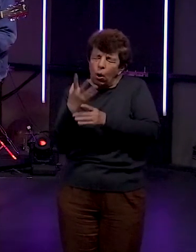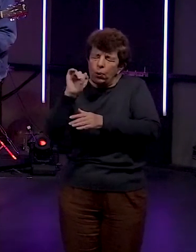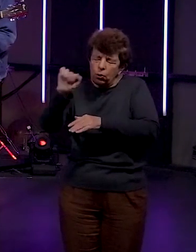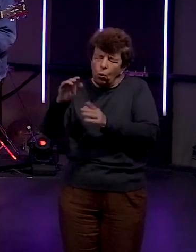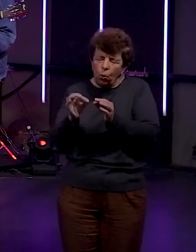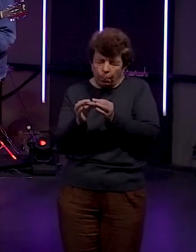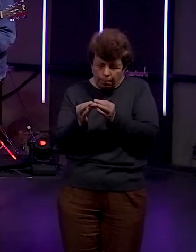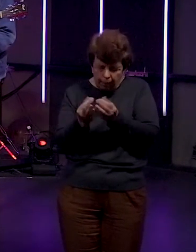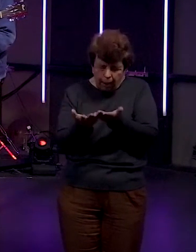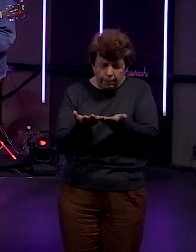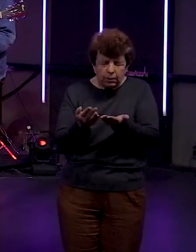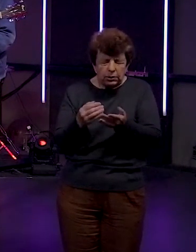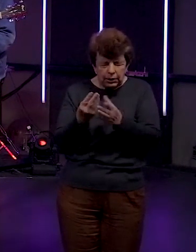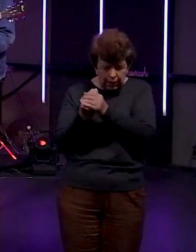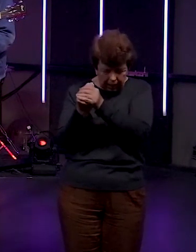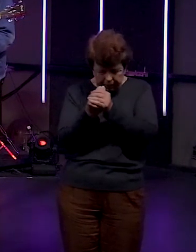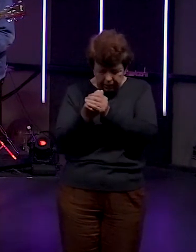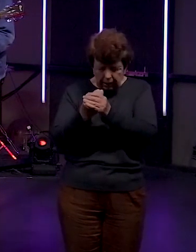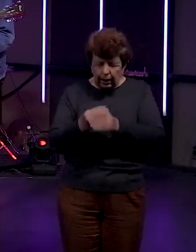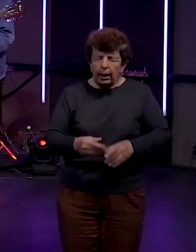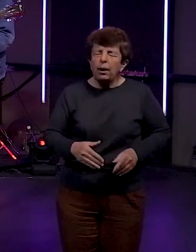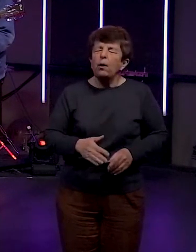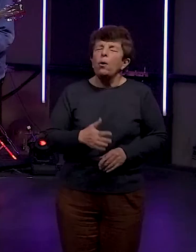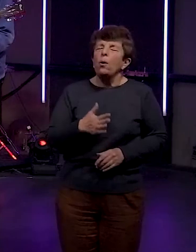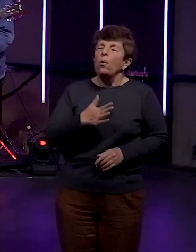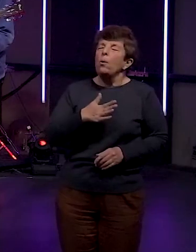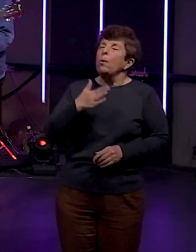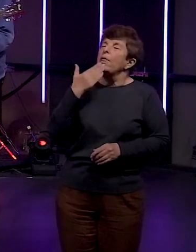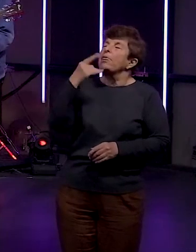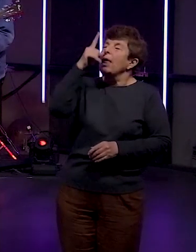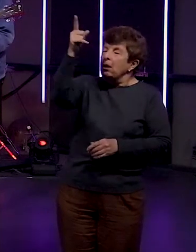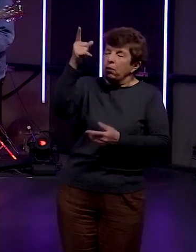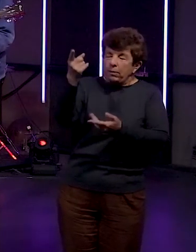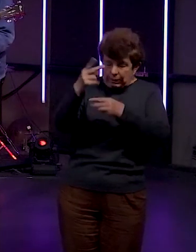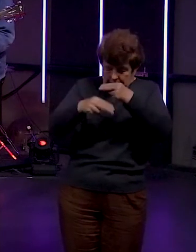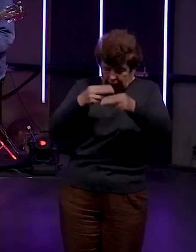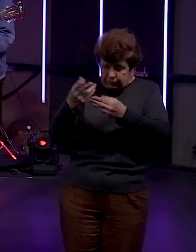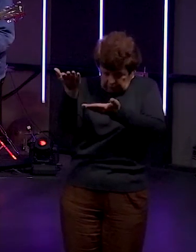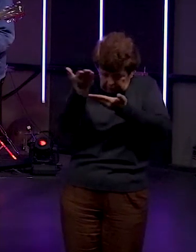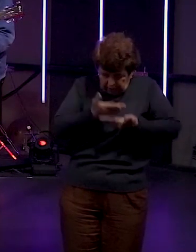Father we do thank you for the gifts that you give to us - for every good gift